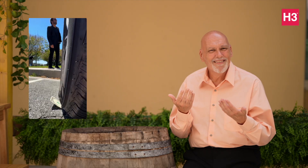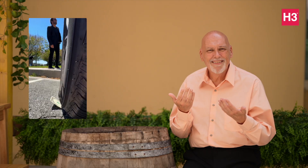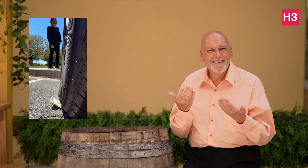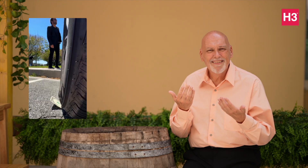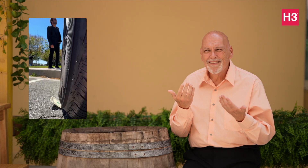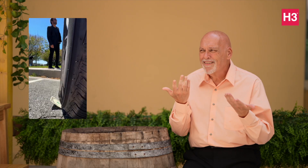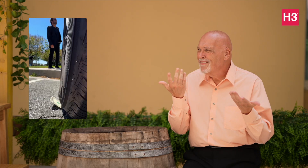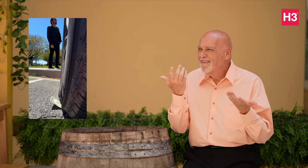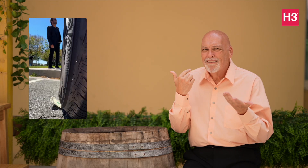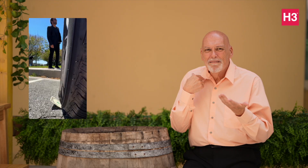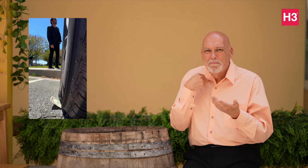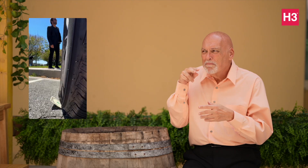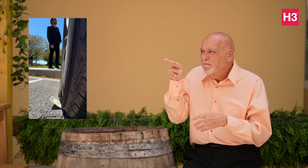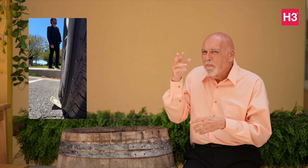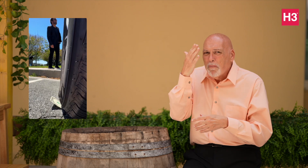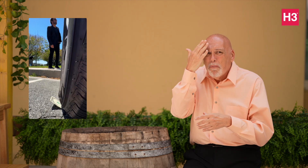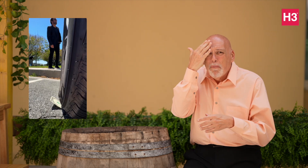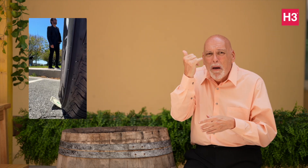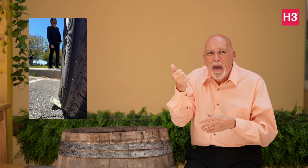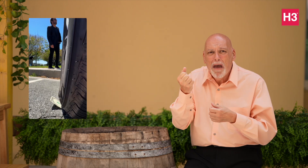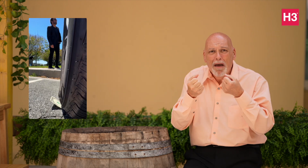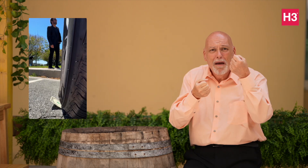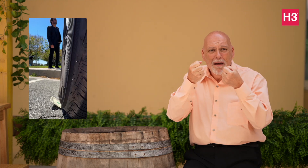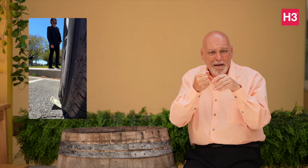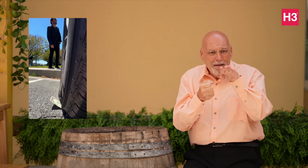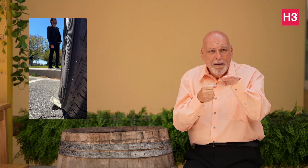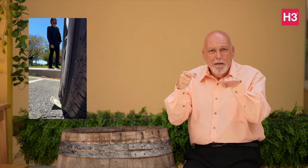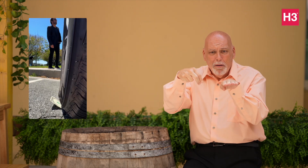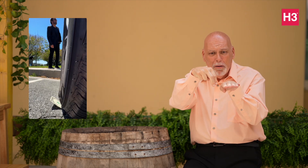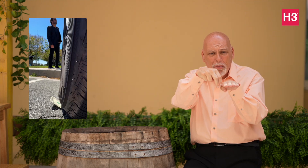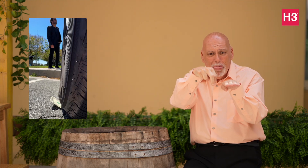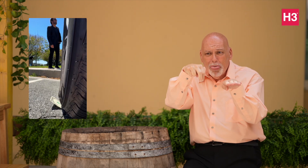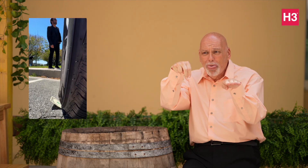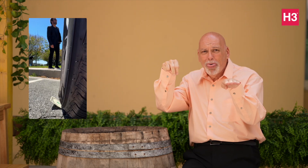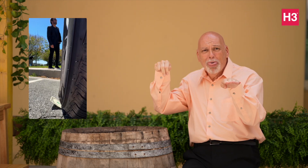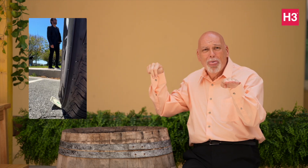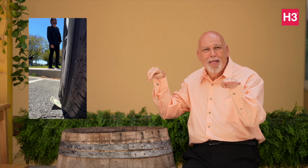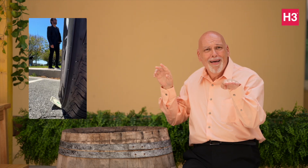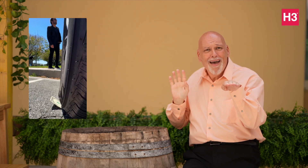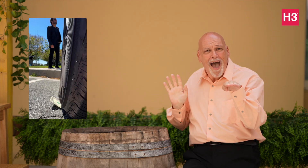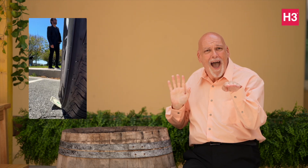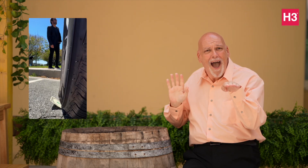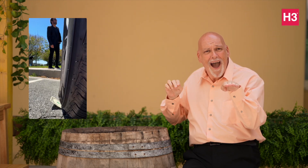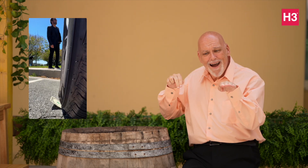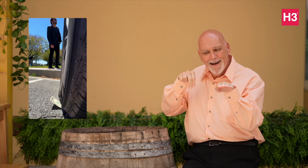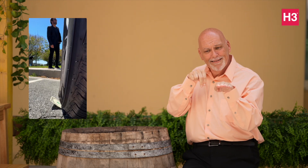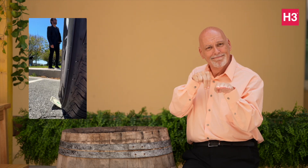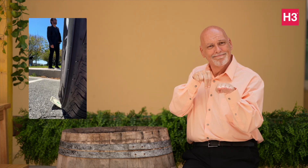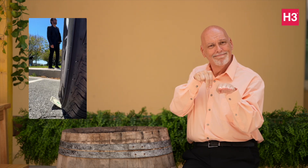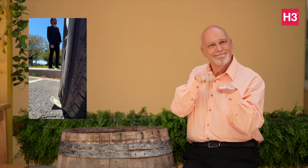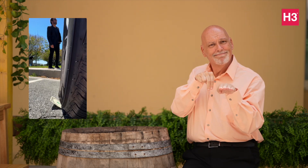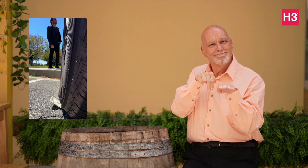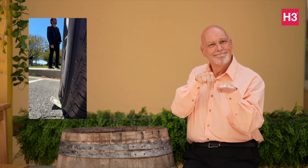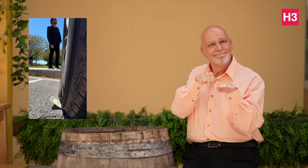[Anselmo]: Why did he have to stand that far away from the car? He could have stood closer to the car and